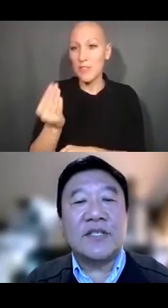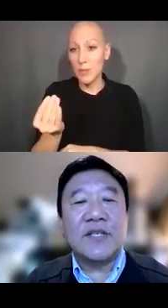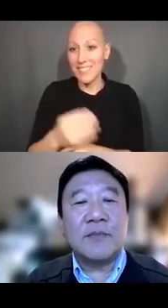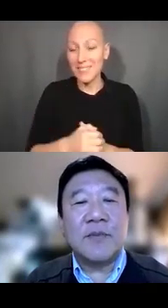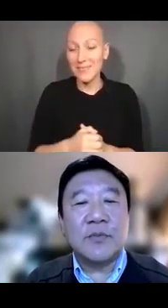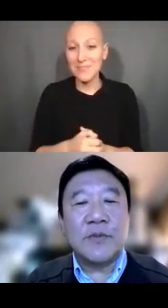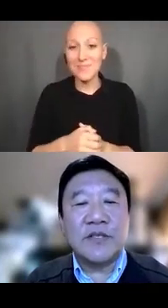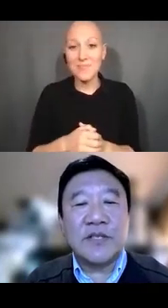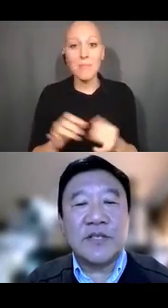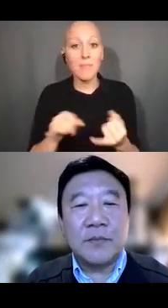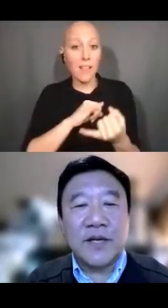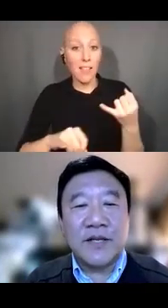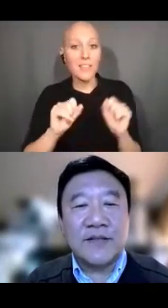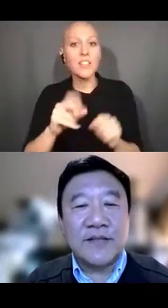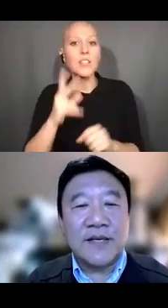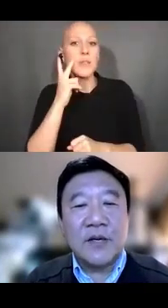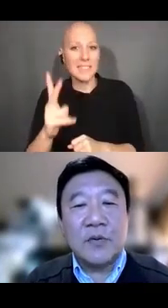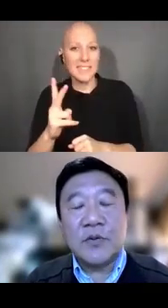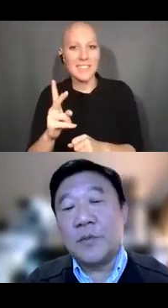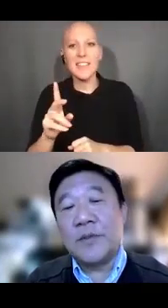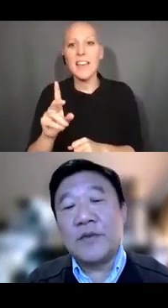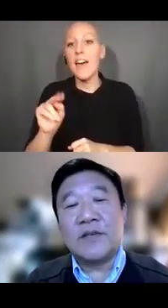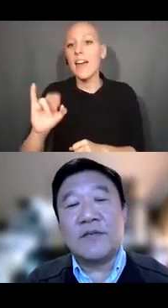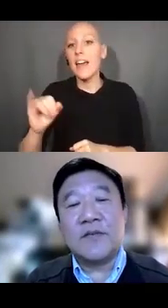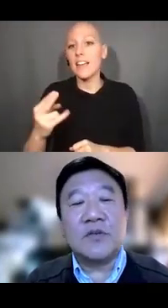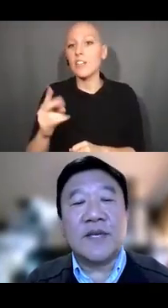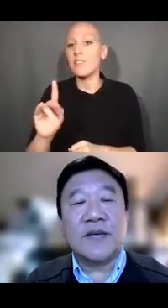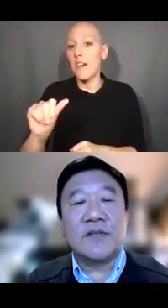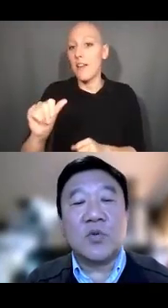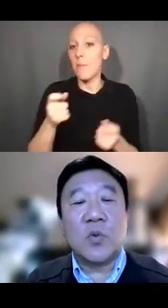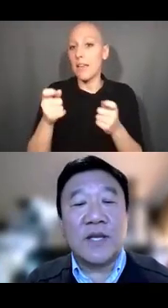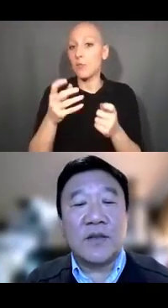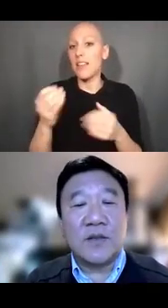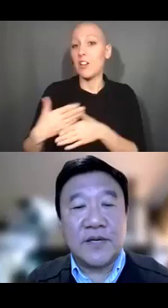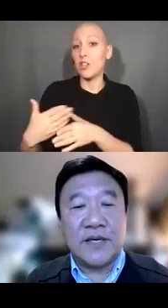Data Management and Sharing Policy which will be effective in 2023,